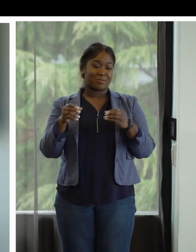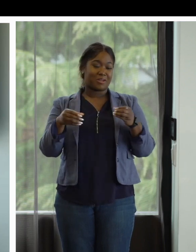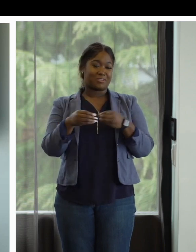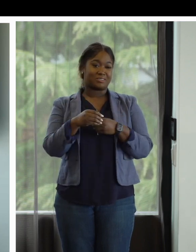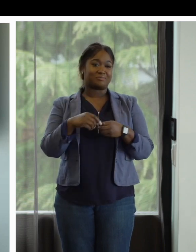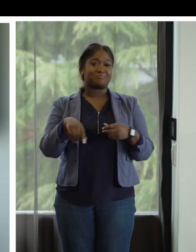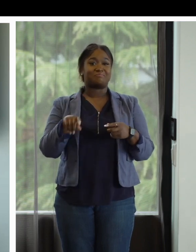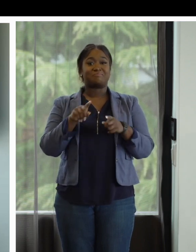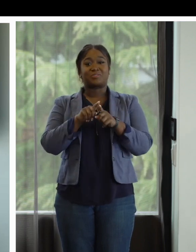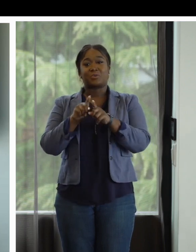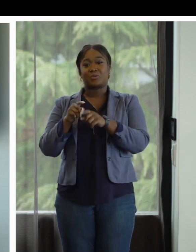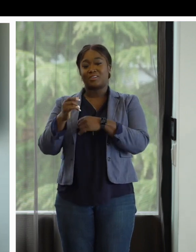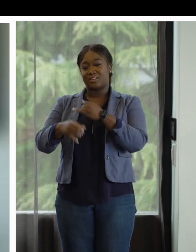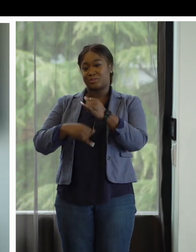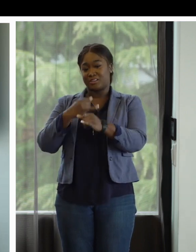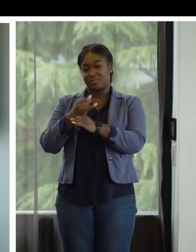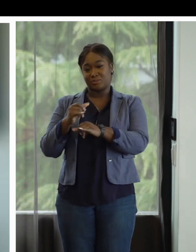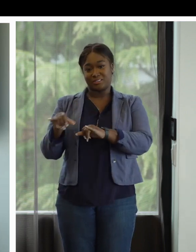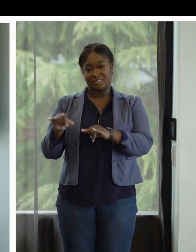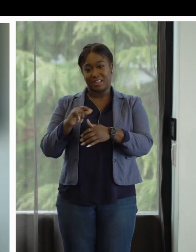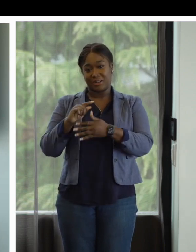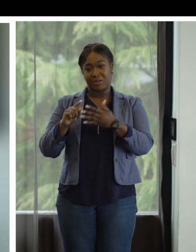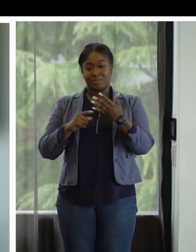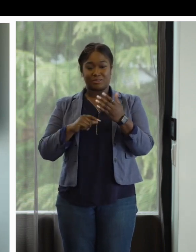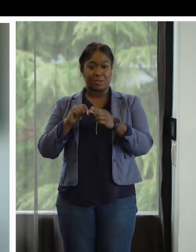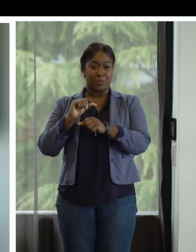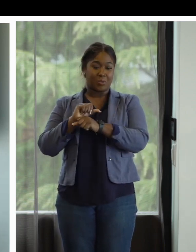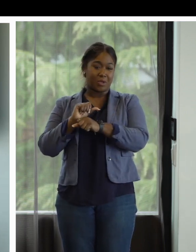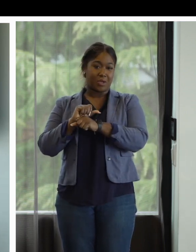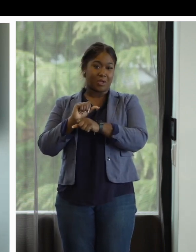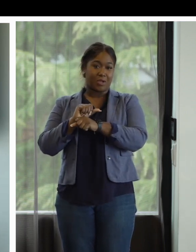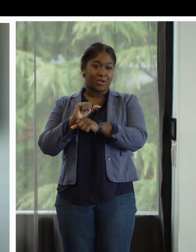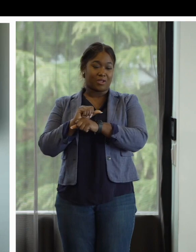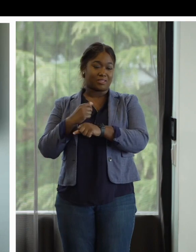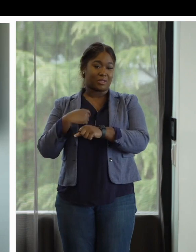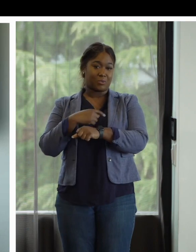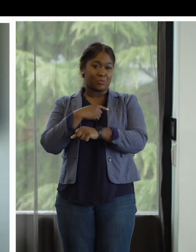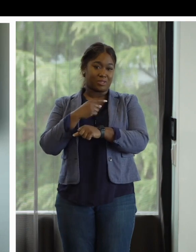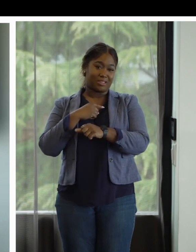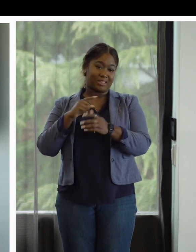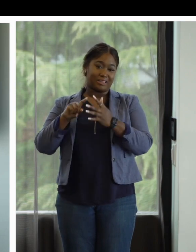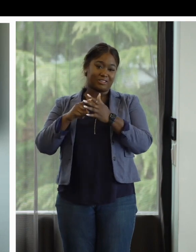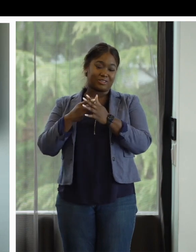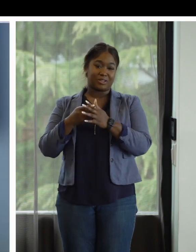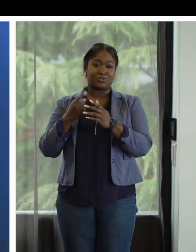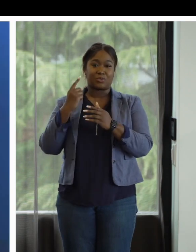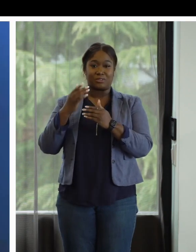international standards work that were initiating in the next couple years.